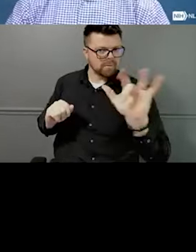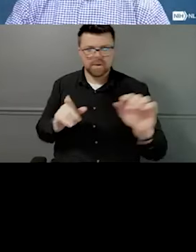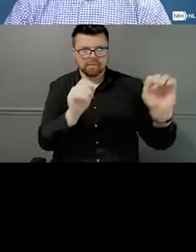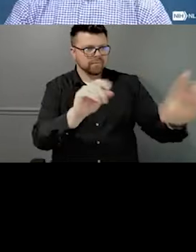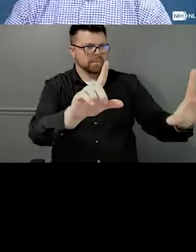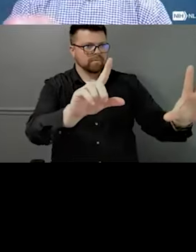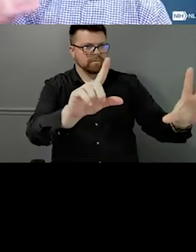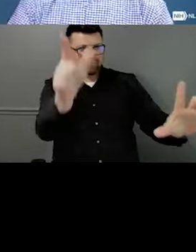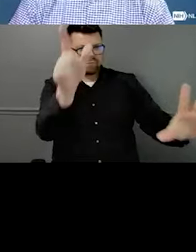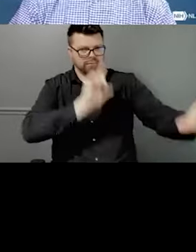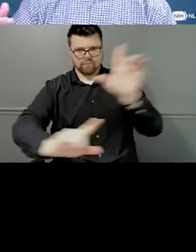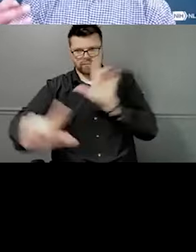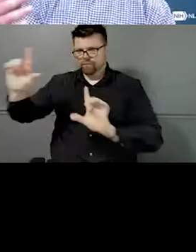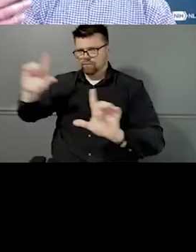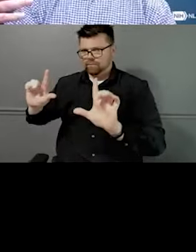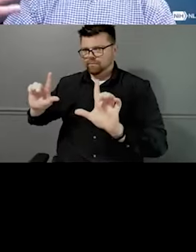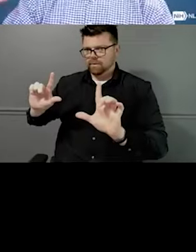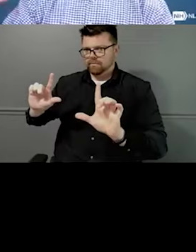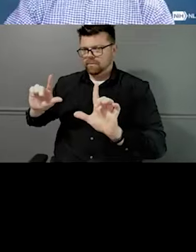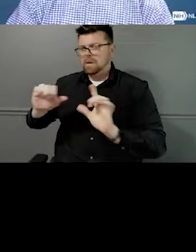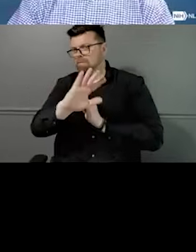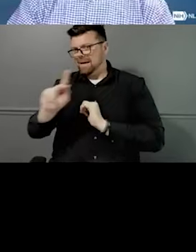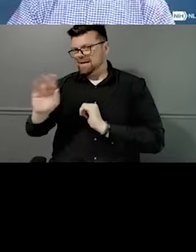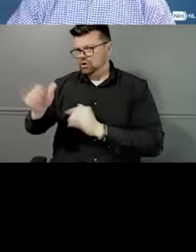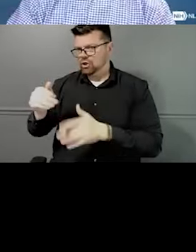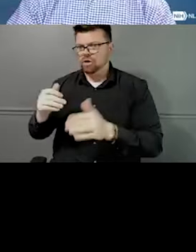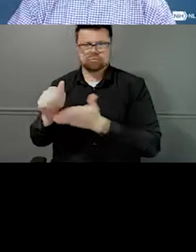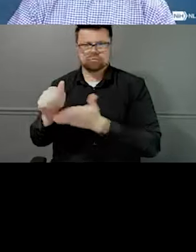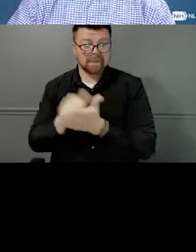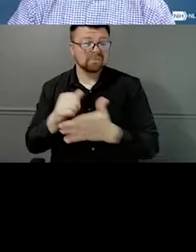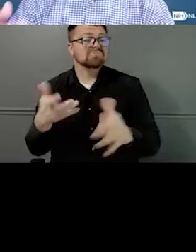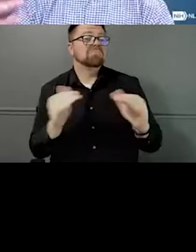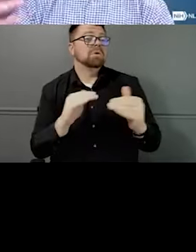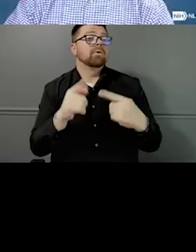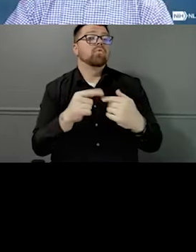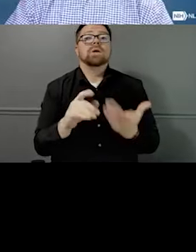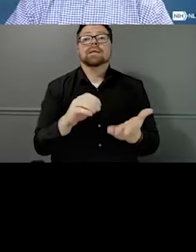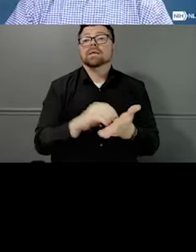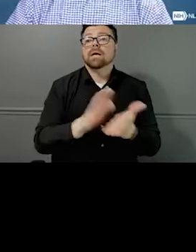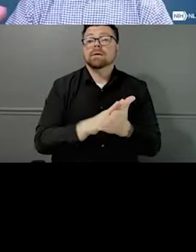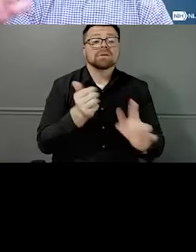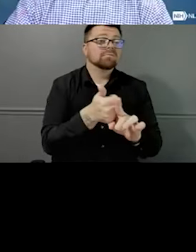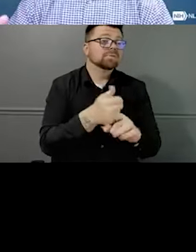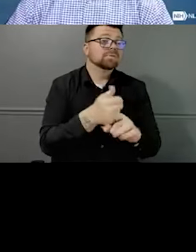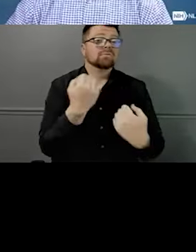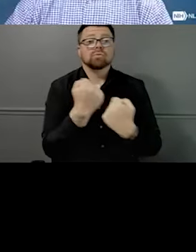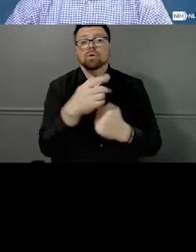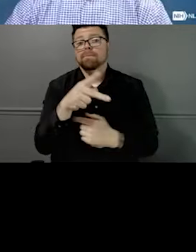Similarly, when they're working in the documents themselves, when they're supporting the PI and filling it out,